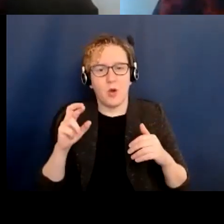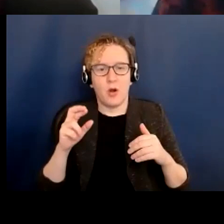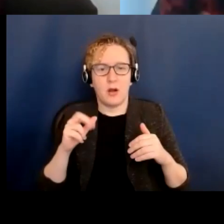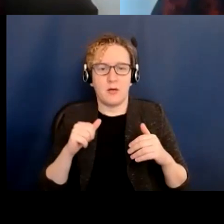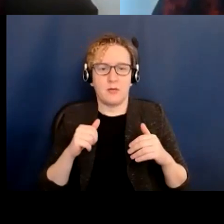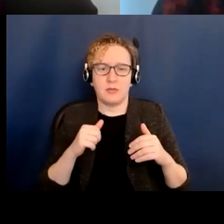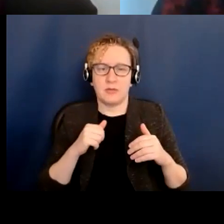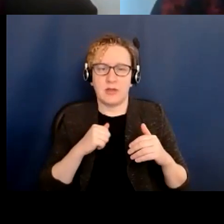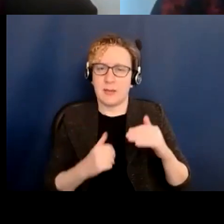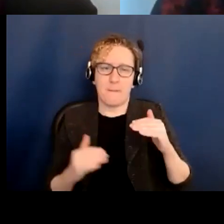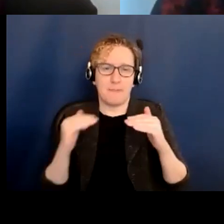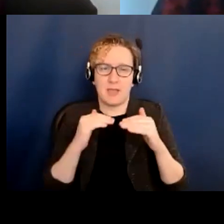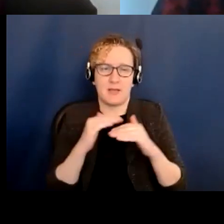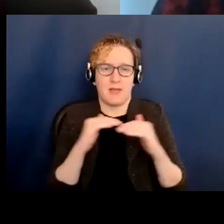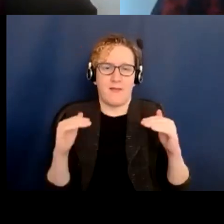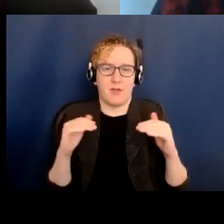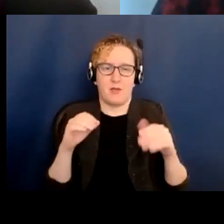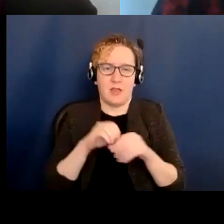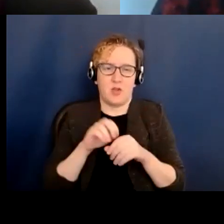had in the United States. It all depends.